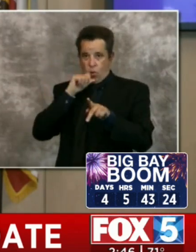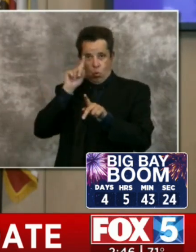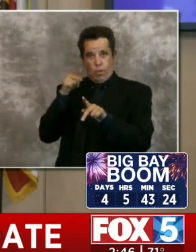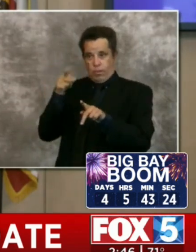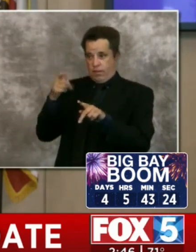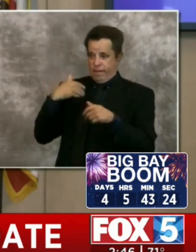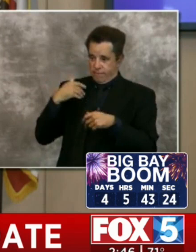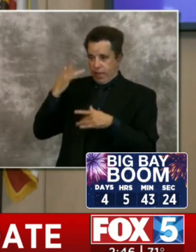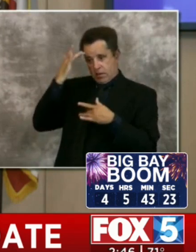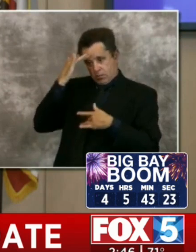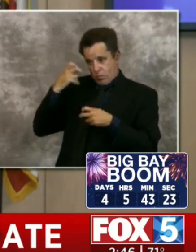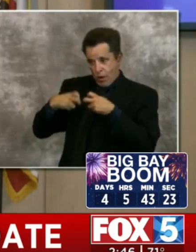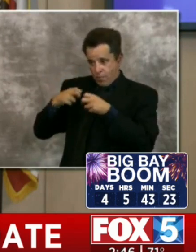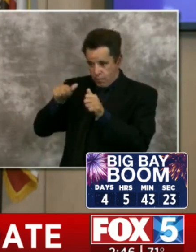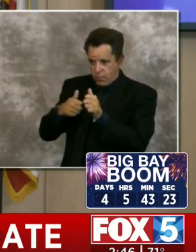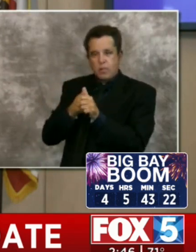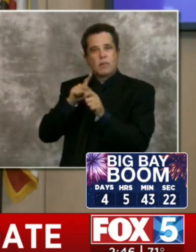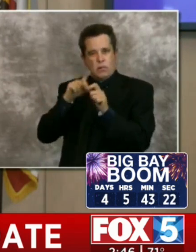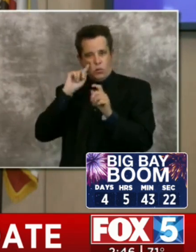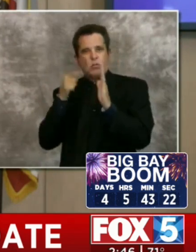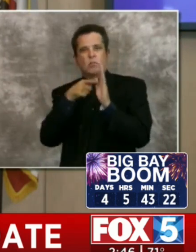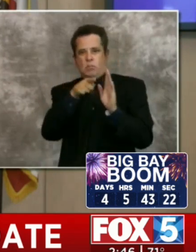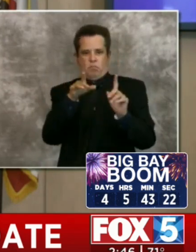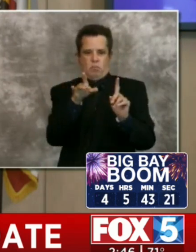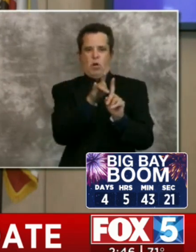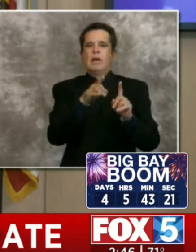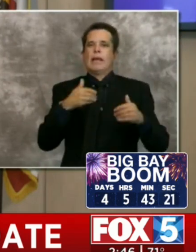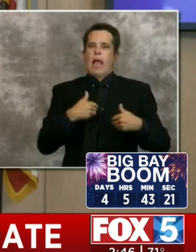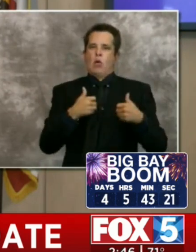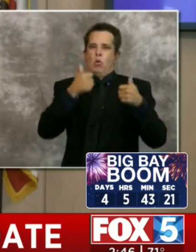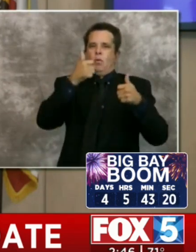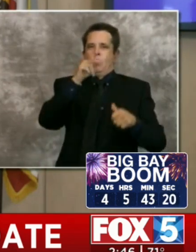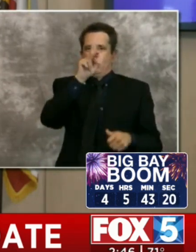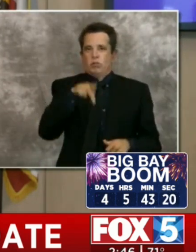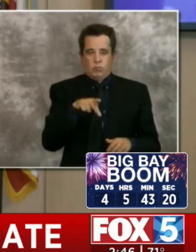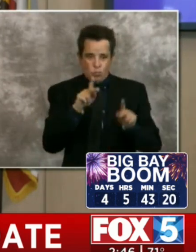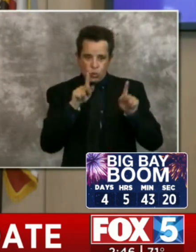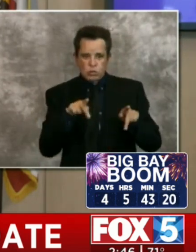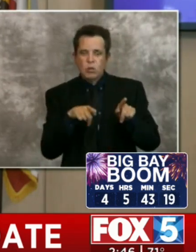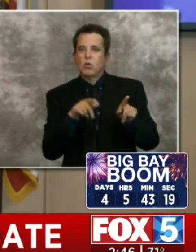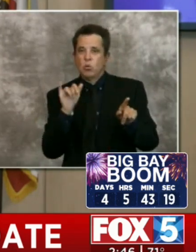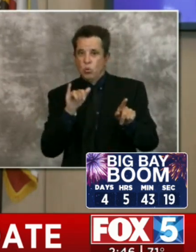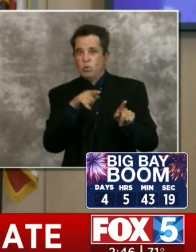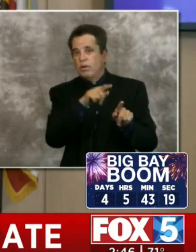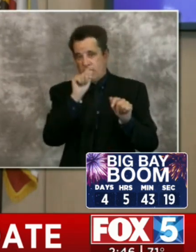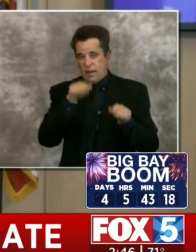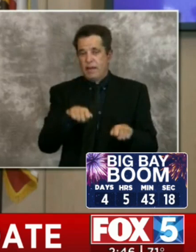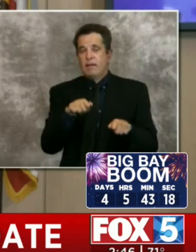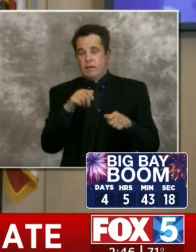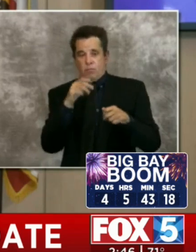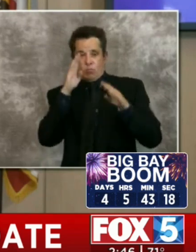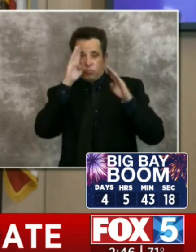STANDS. HOW IT'S AFFECTING NOT JUST OLDER PEOPLE AND THOSE WITH UNDERLYING CONDITIONS.